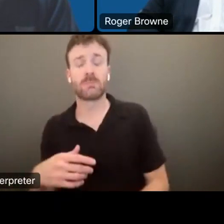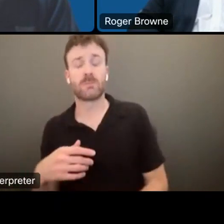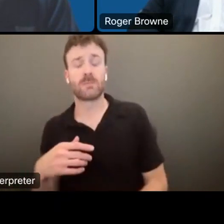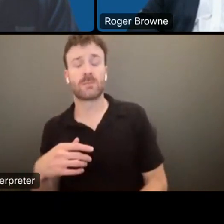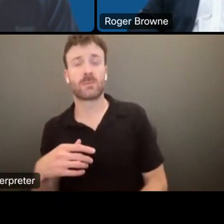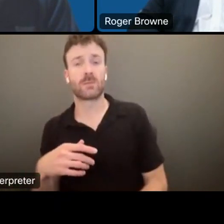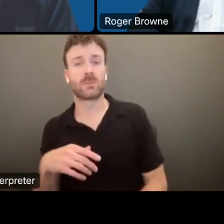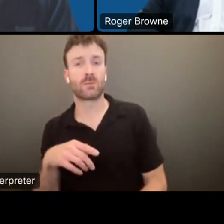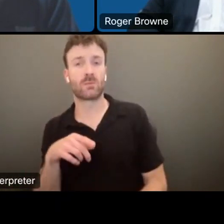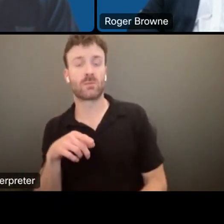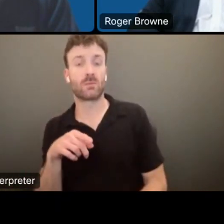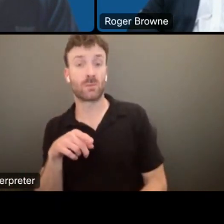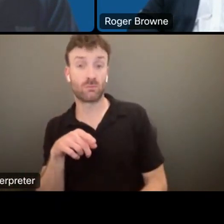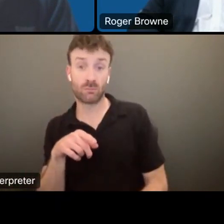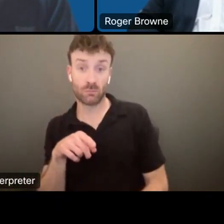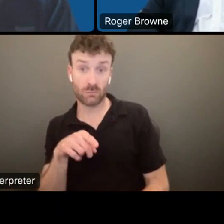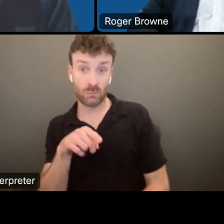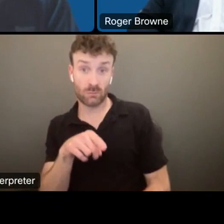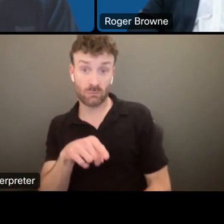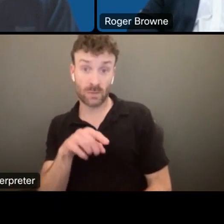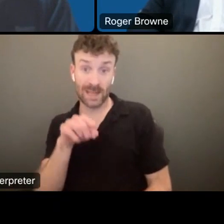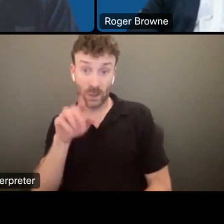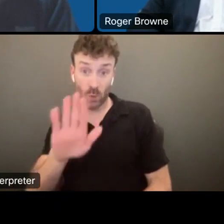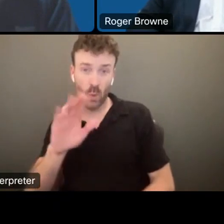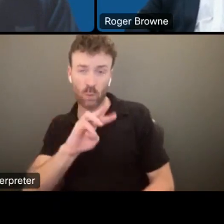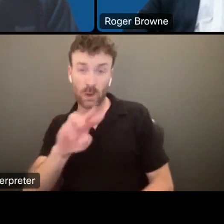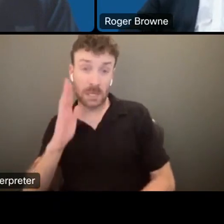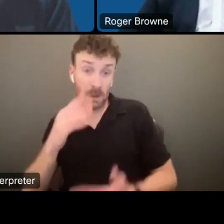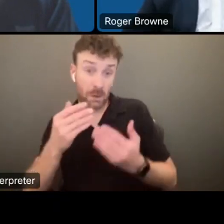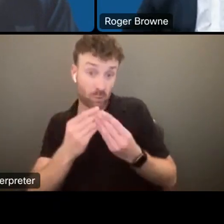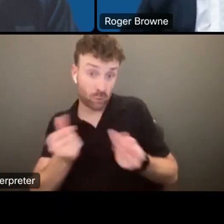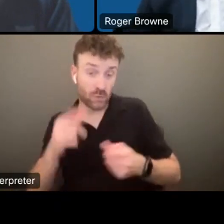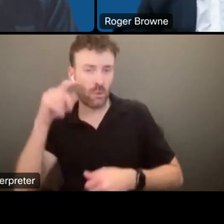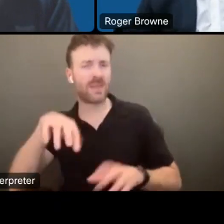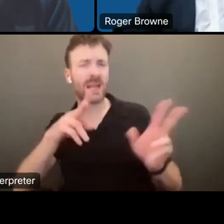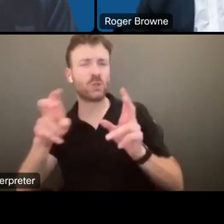this have the potential to be a solution to that kind of an issue where it's user-friendly,